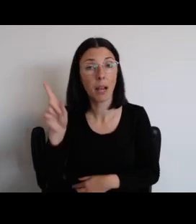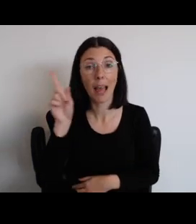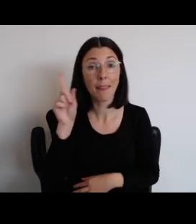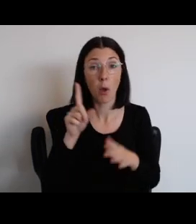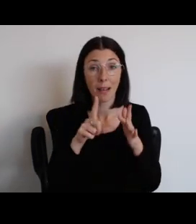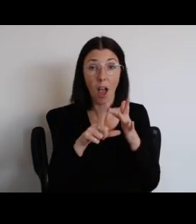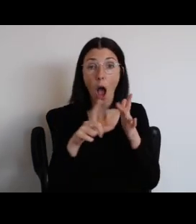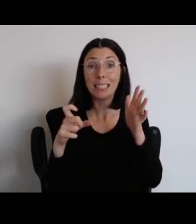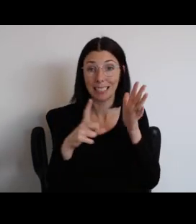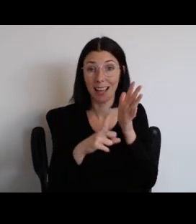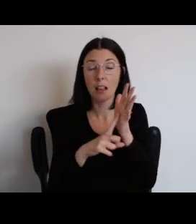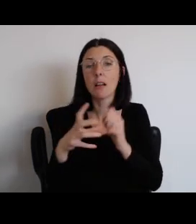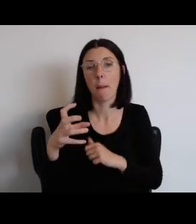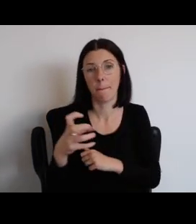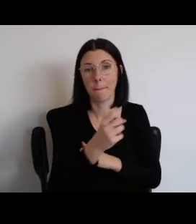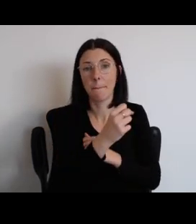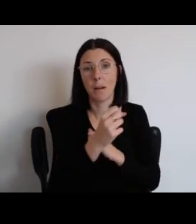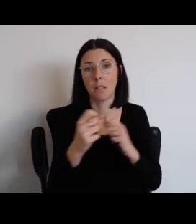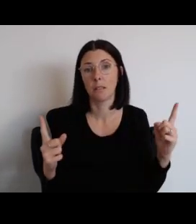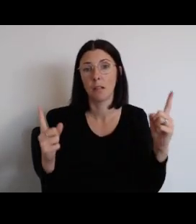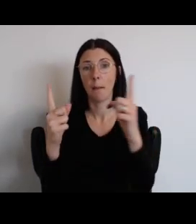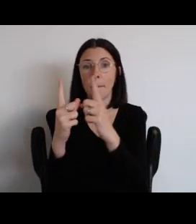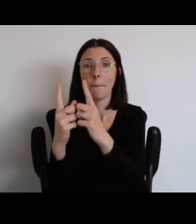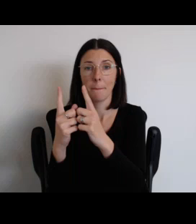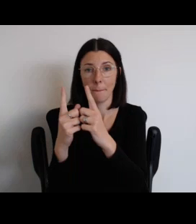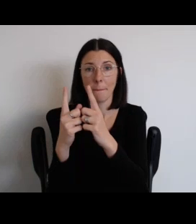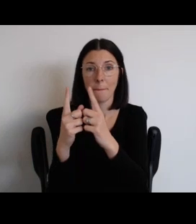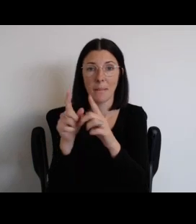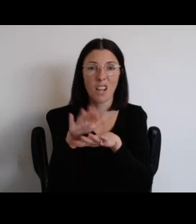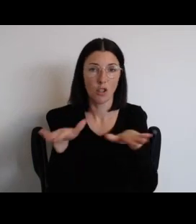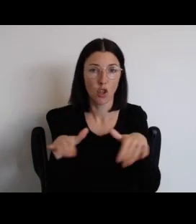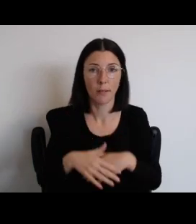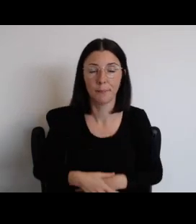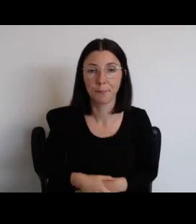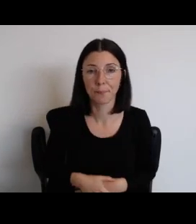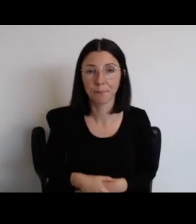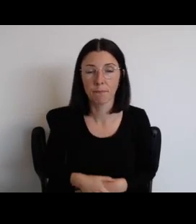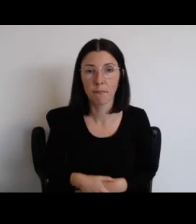to meet with the children they represent if the independent children's law does come to